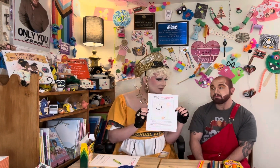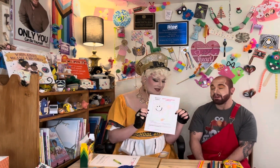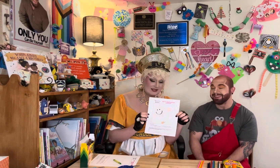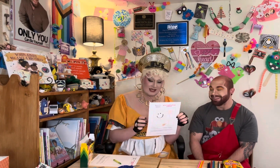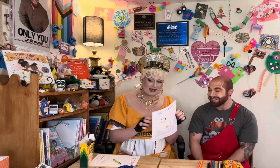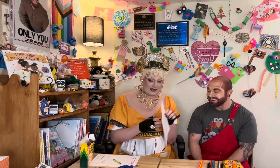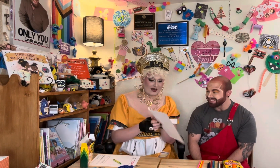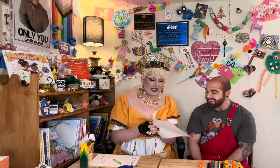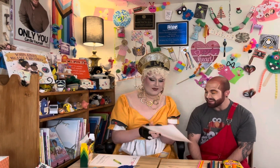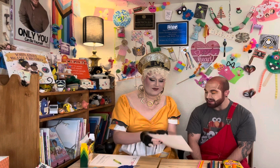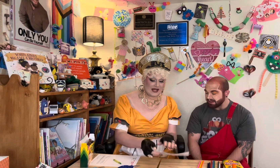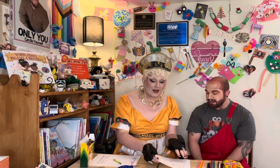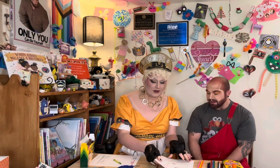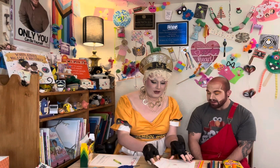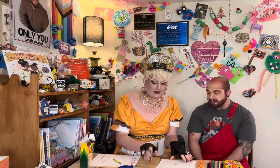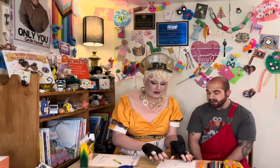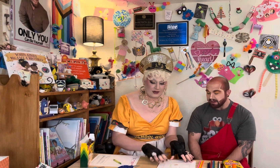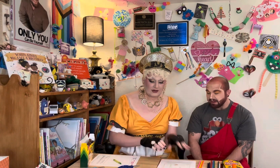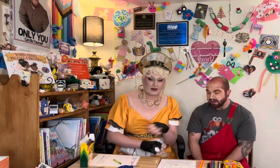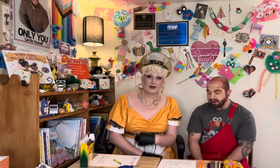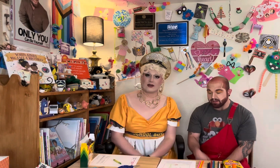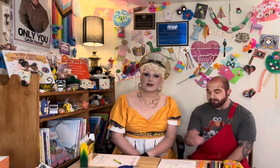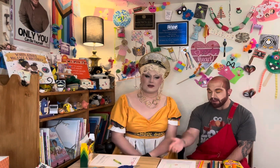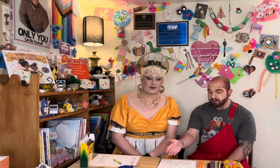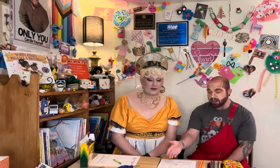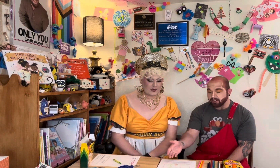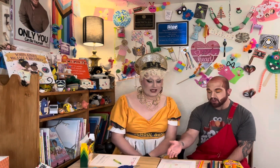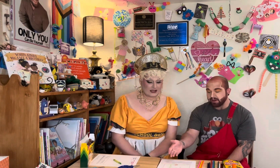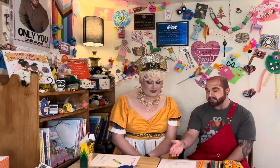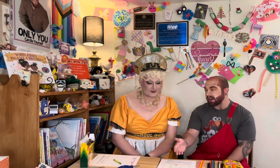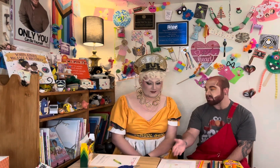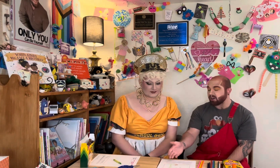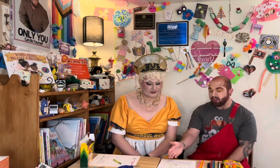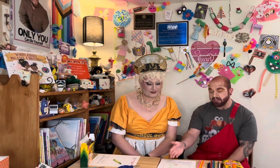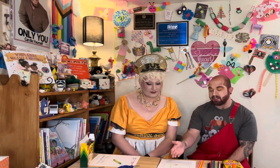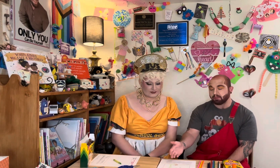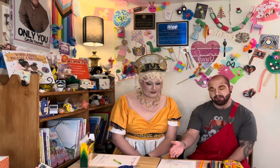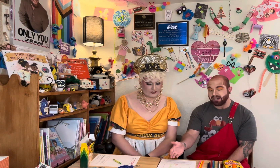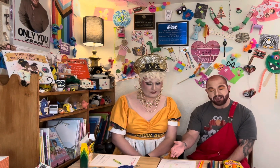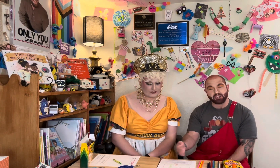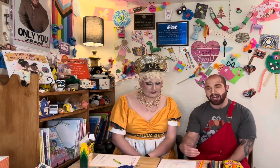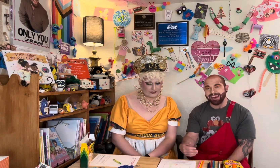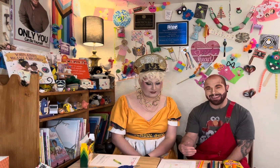bugs. CALI: Yeah, and keep the flower... BUSTER: And then the flower is, also because of how tall it is, providing shade